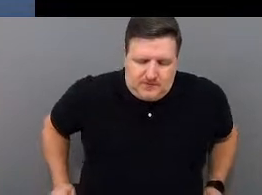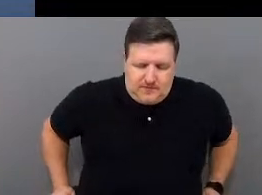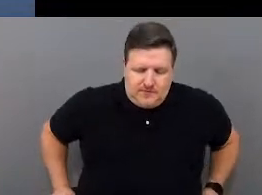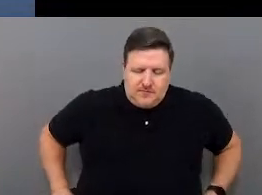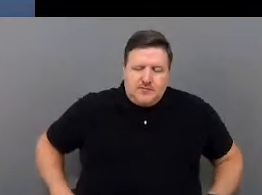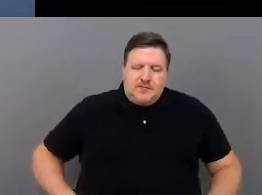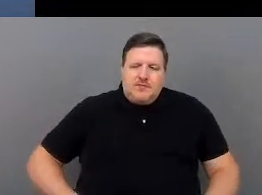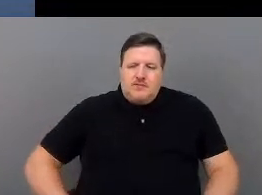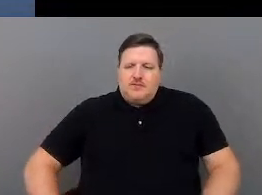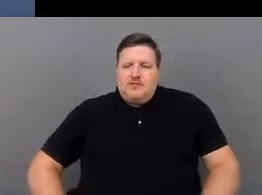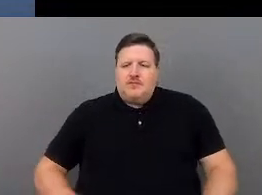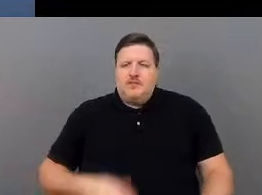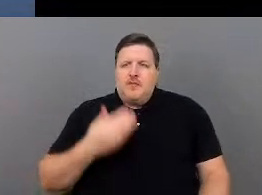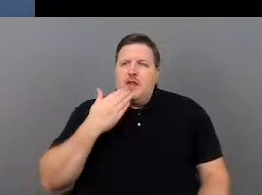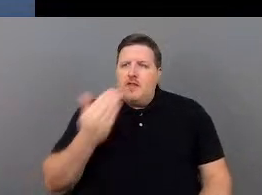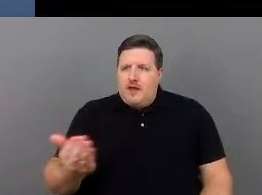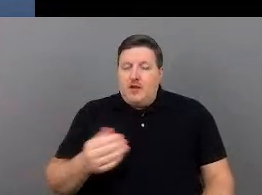. ≫ A RESIDENT IN WARD 6.